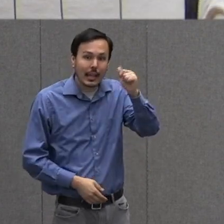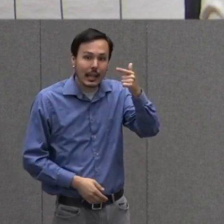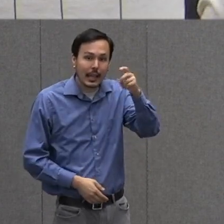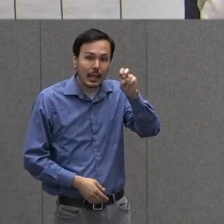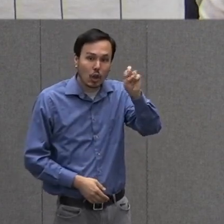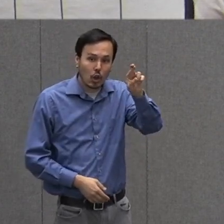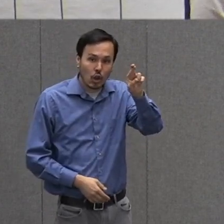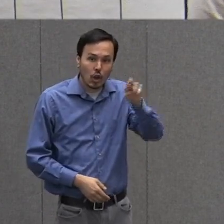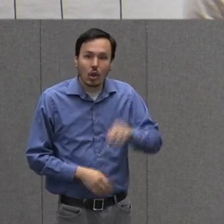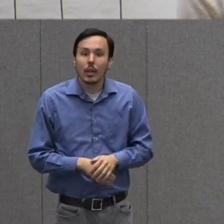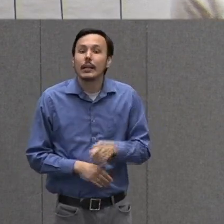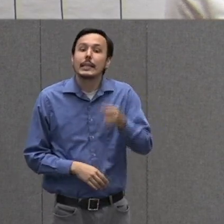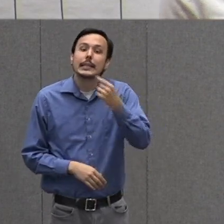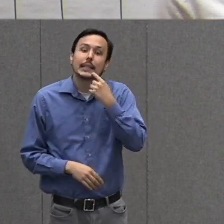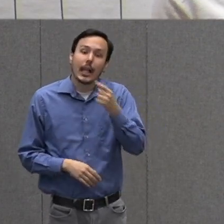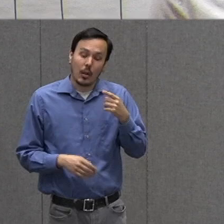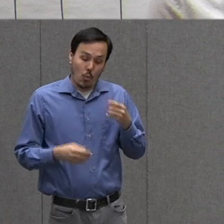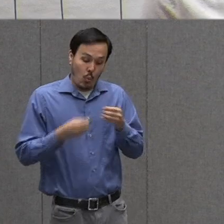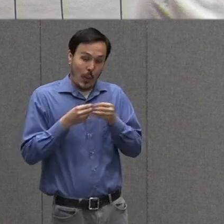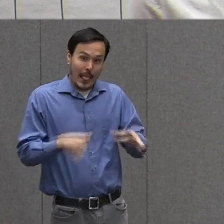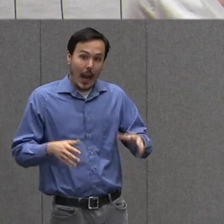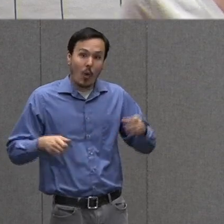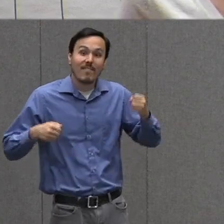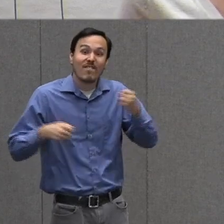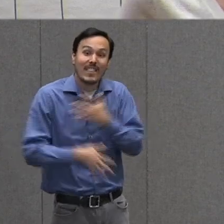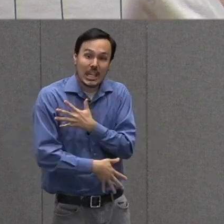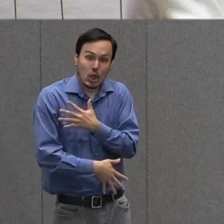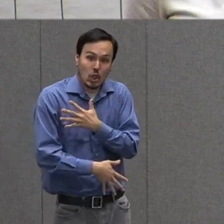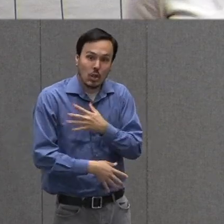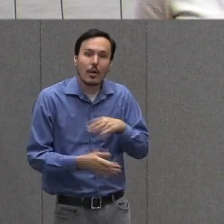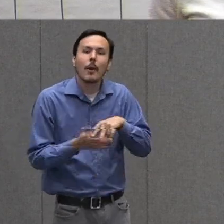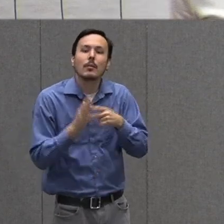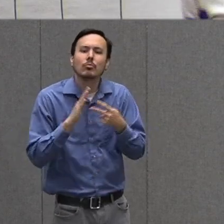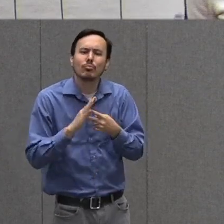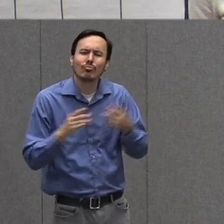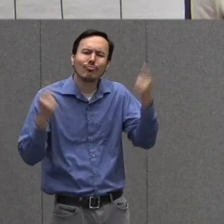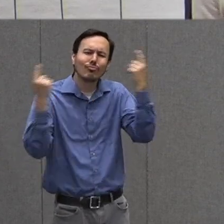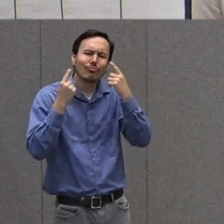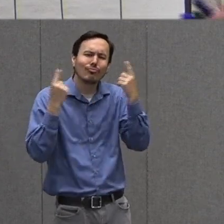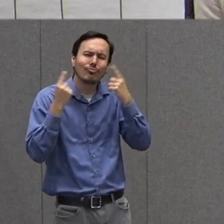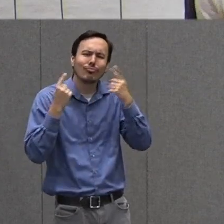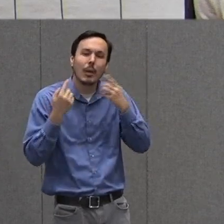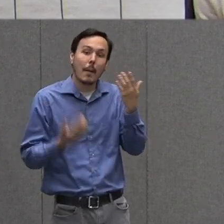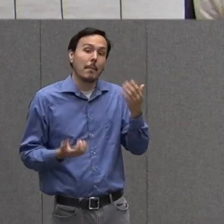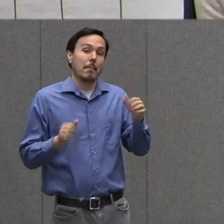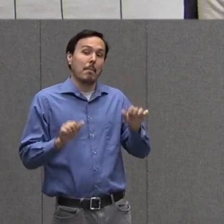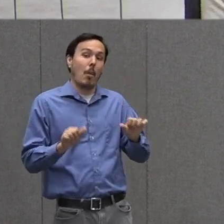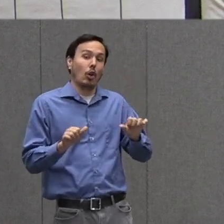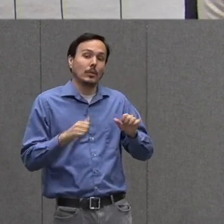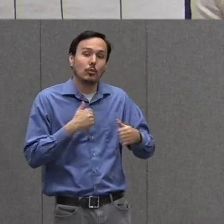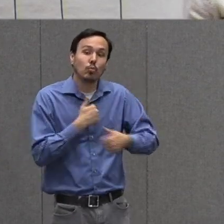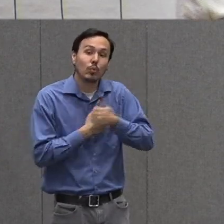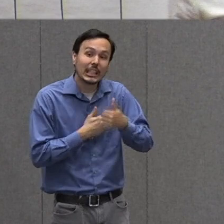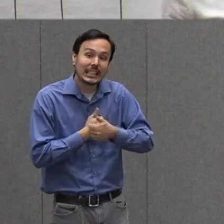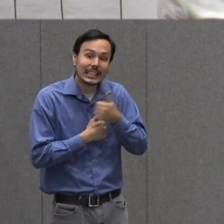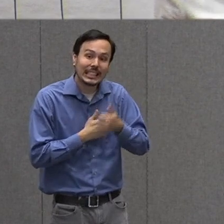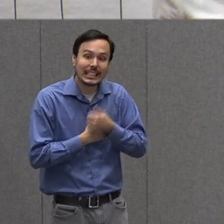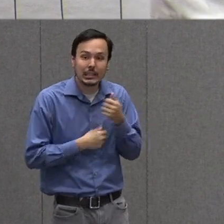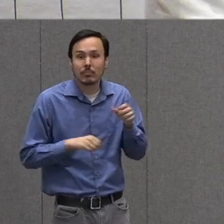And when they help fearlessly, that means that they think about the risks that volunteering could potentially have.